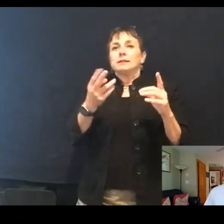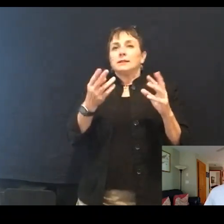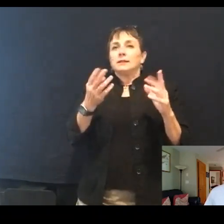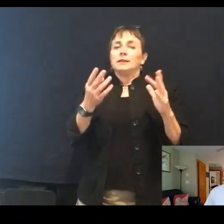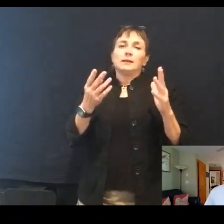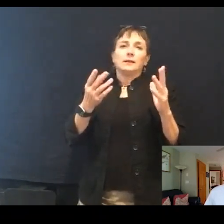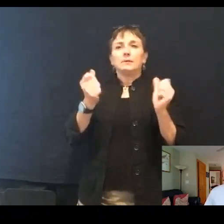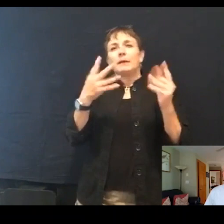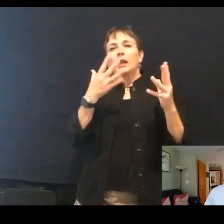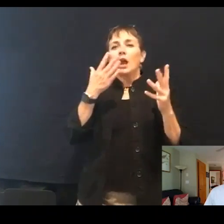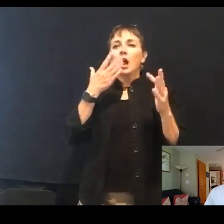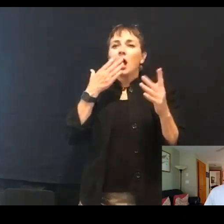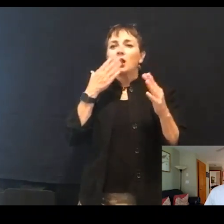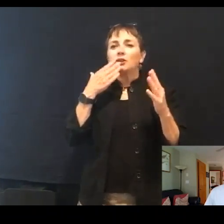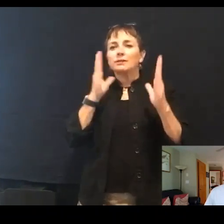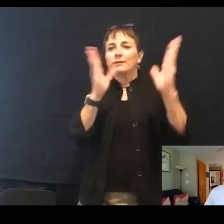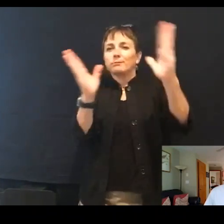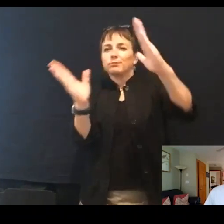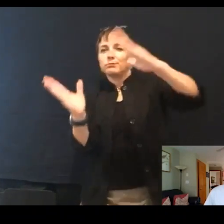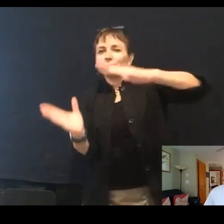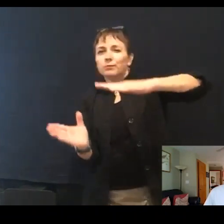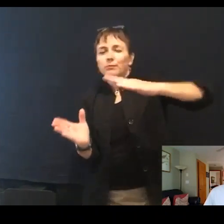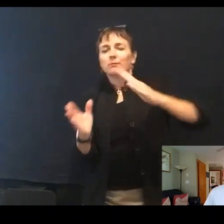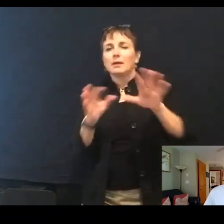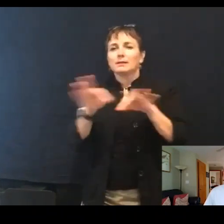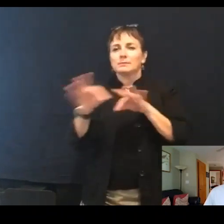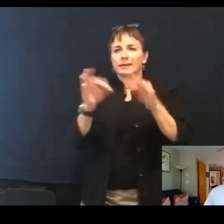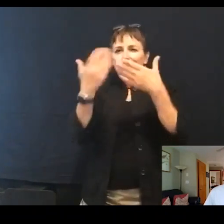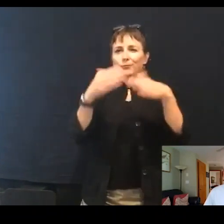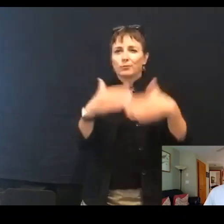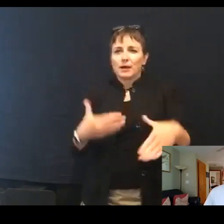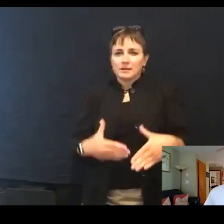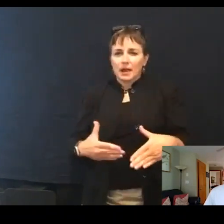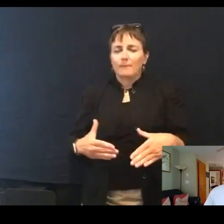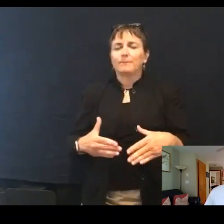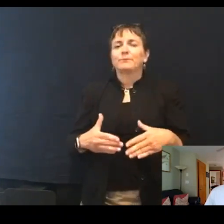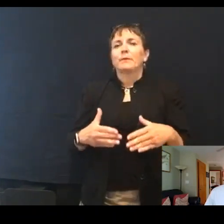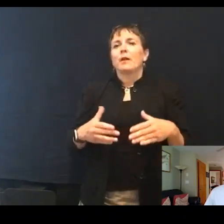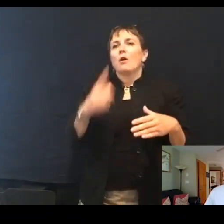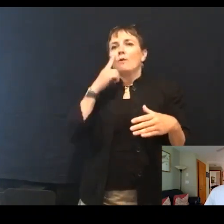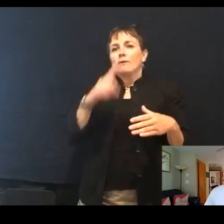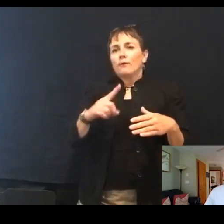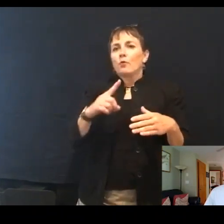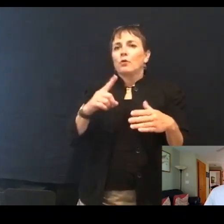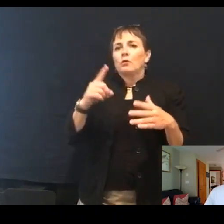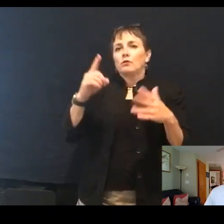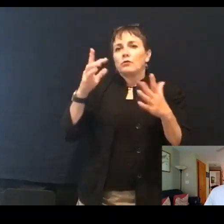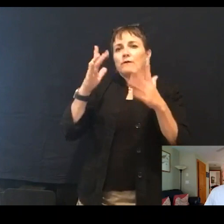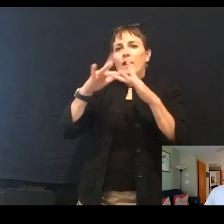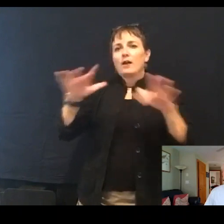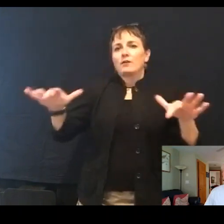is a colorful pie chart where the segments of the pie chart represent the proportion of disease